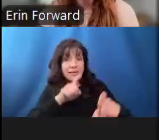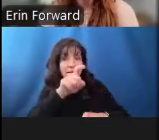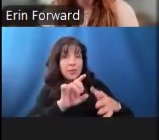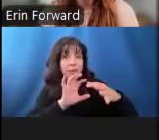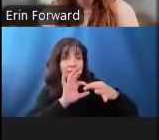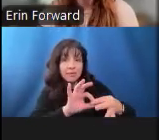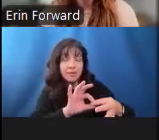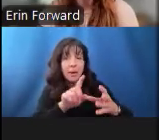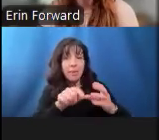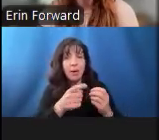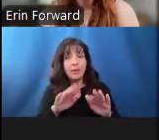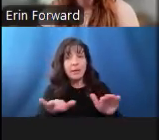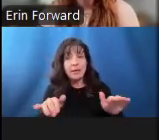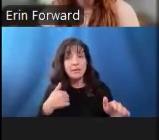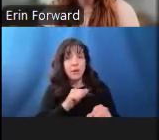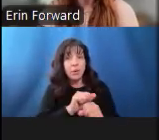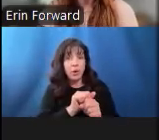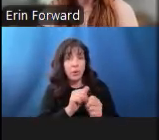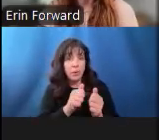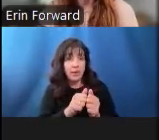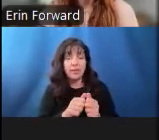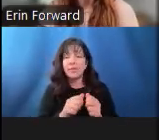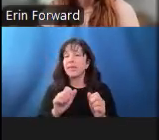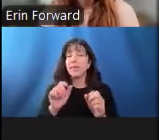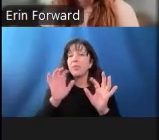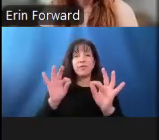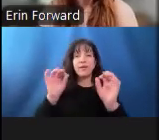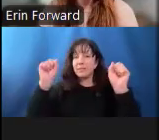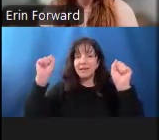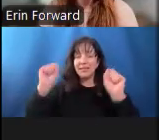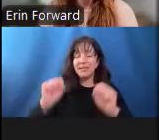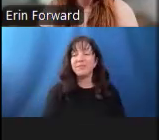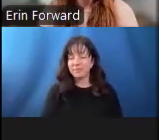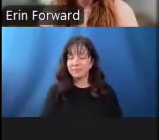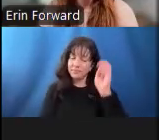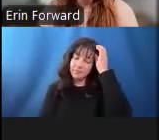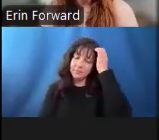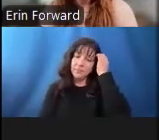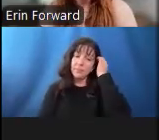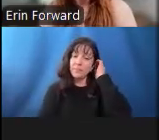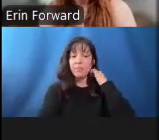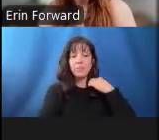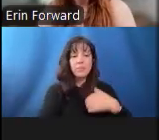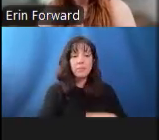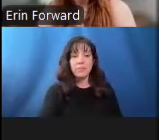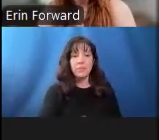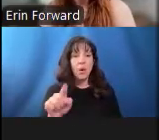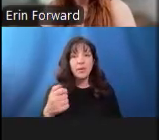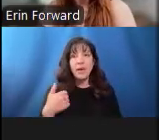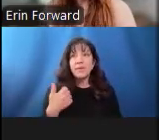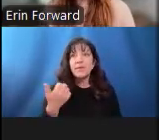perfect, amazing. Erin Forward: Um, I only have a couple more, so I'll I won't.